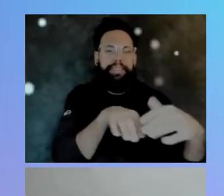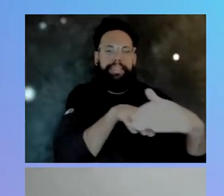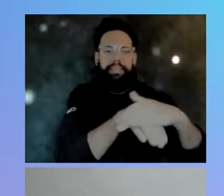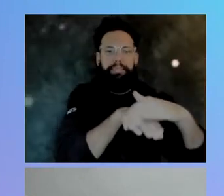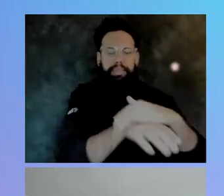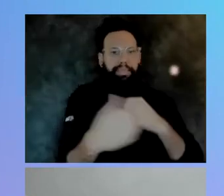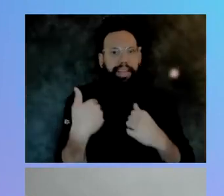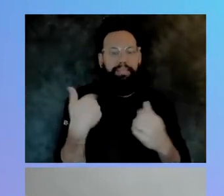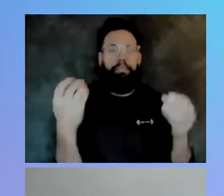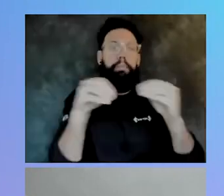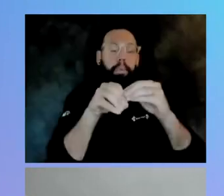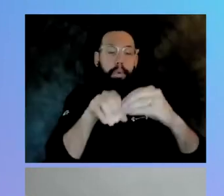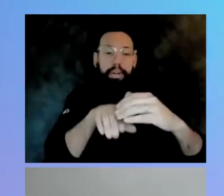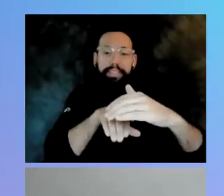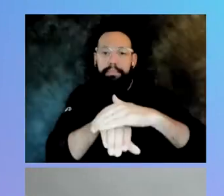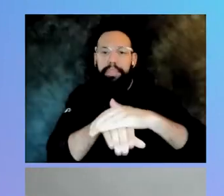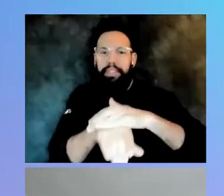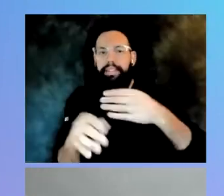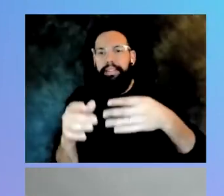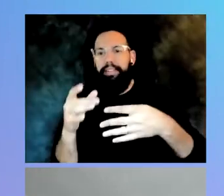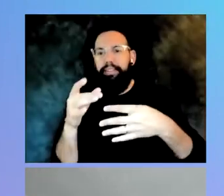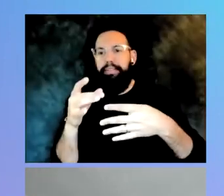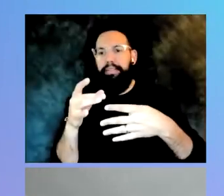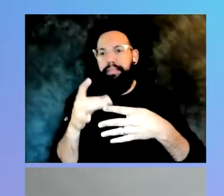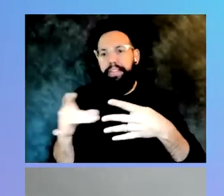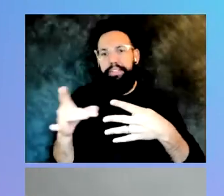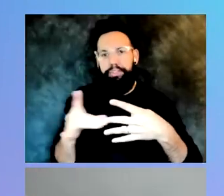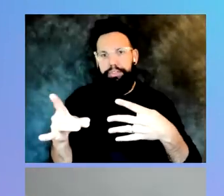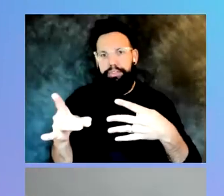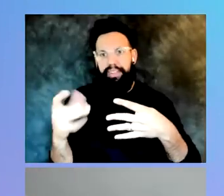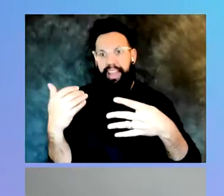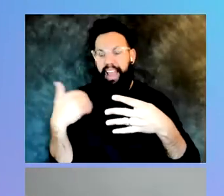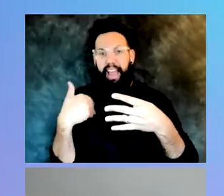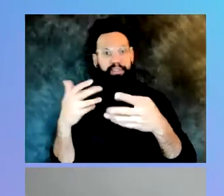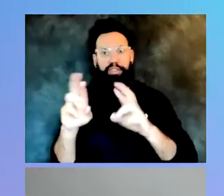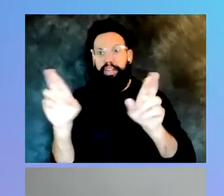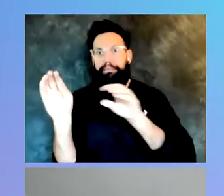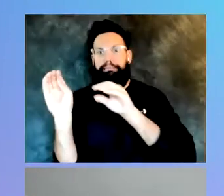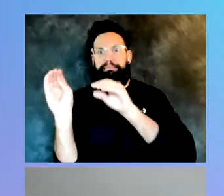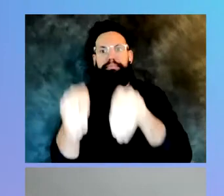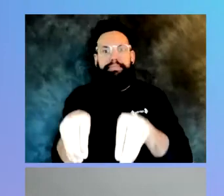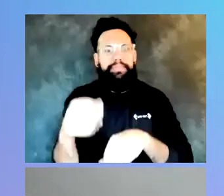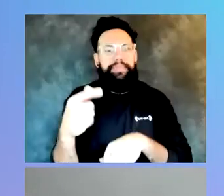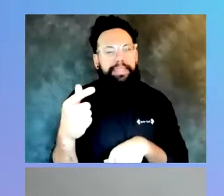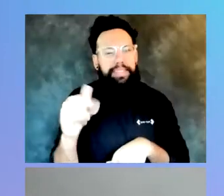Studio Code that have that integrated GitHub Copilot, including the high contrast